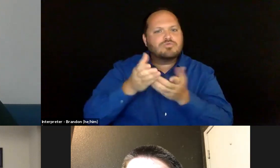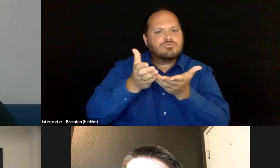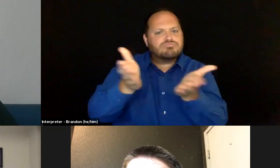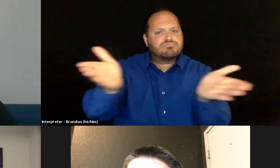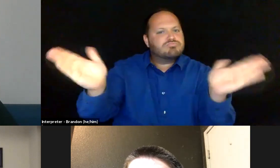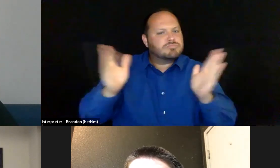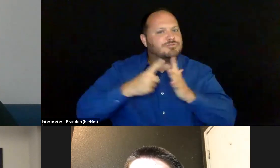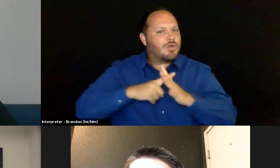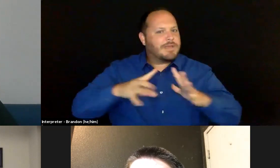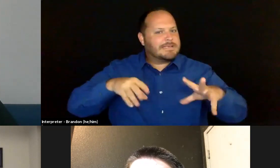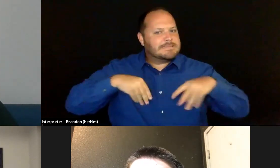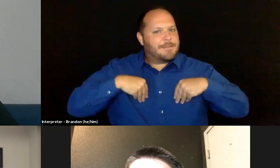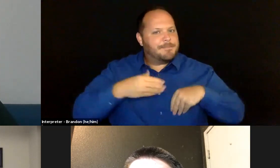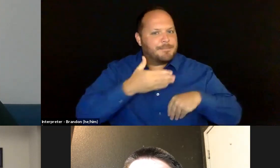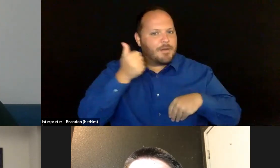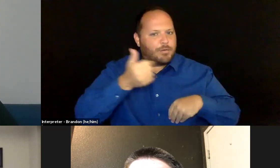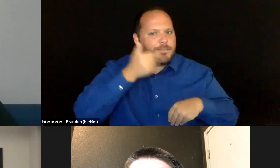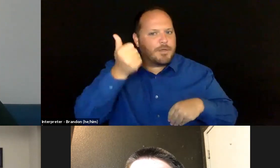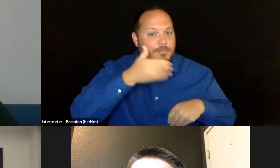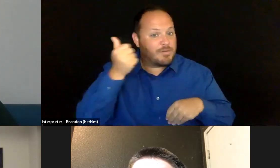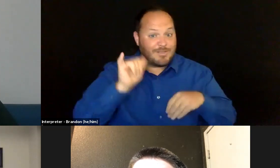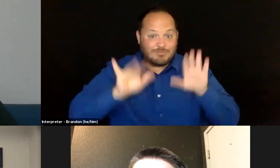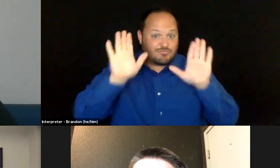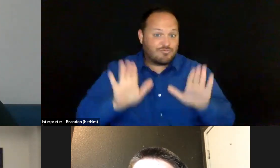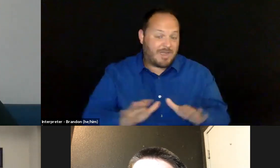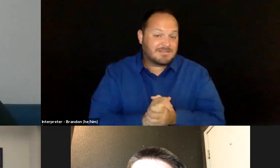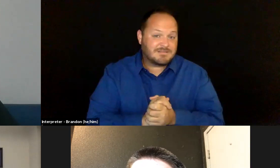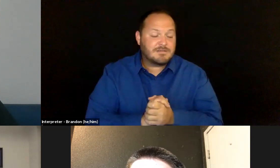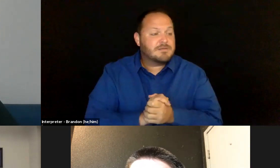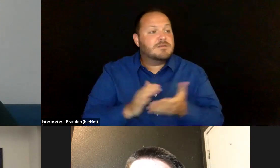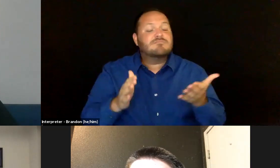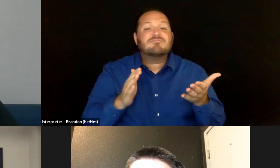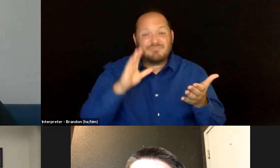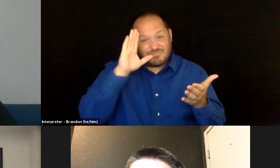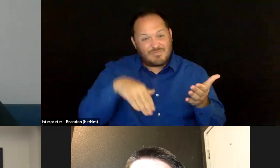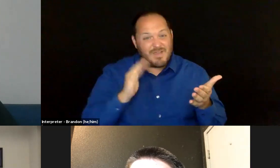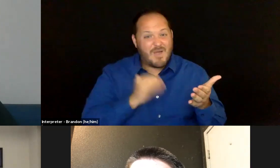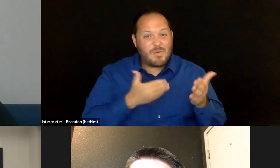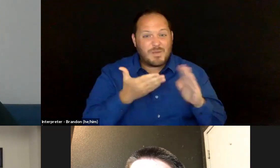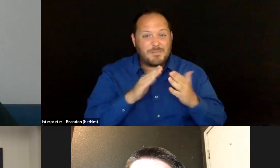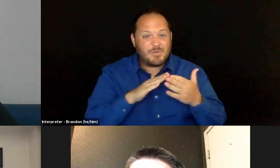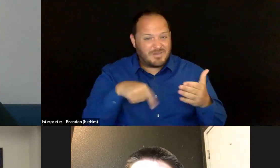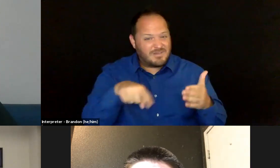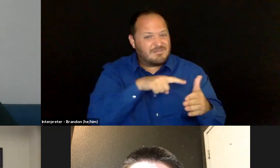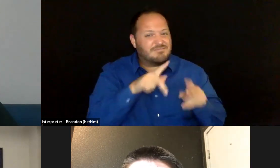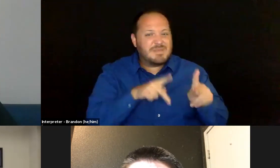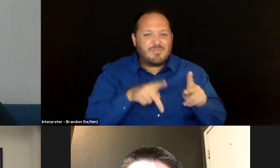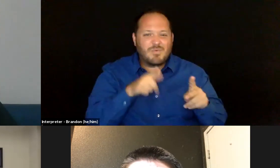That is from the Transgender Law Center's website. You can learn more about each of those demands by clicking the